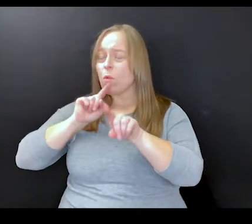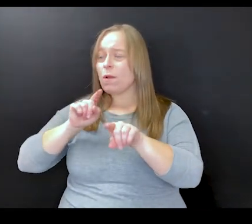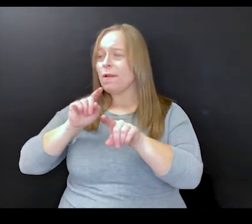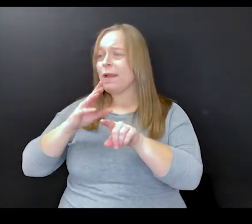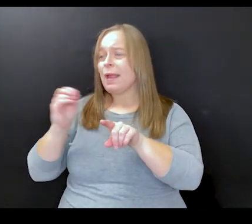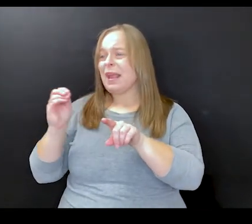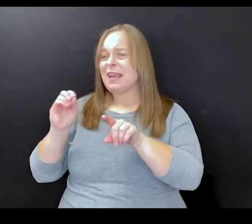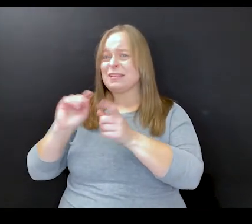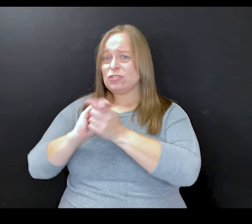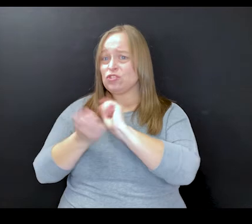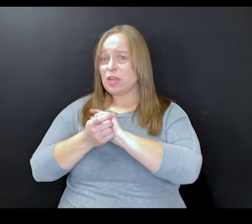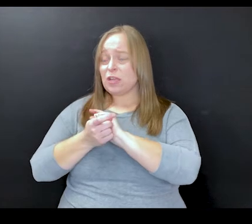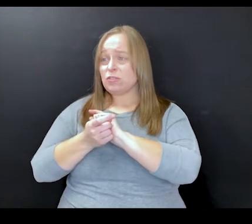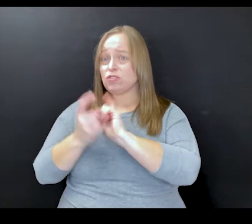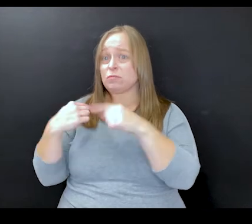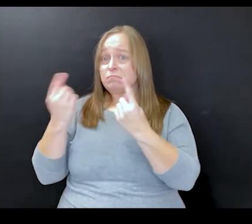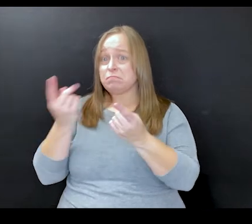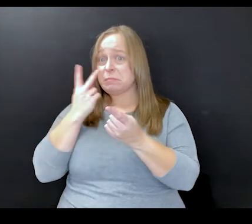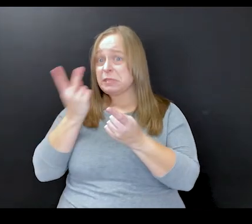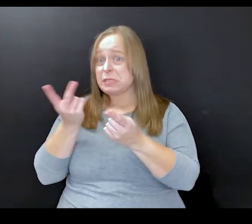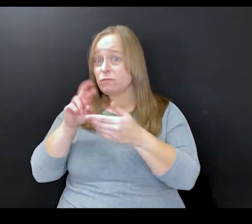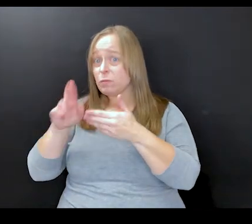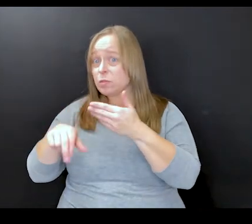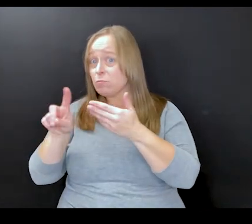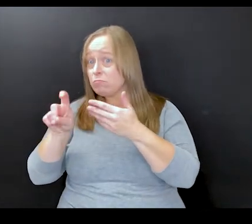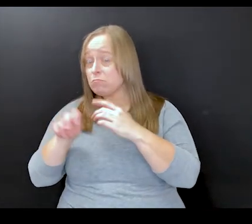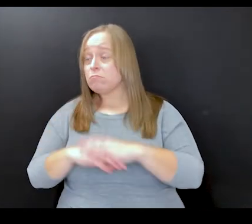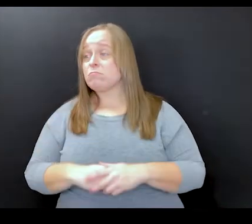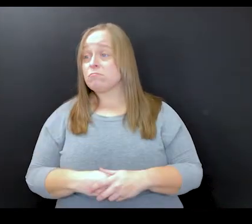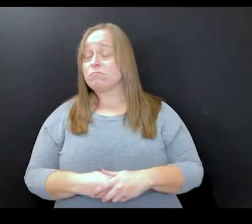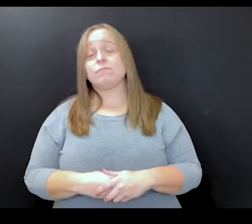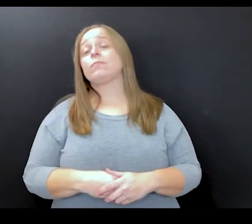and what if any changes have we seen as a result of it?